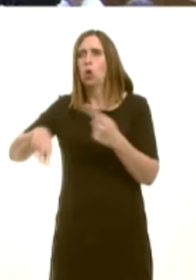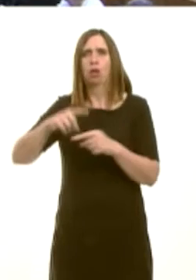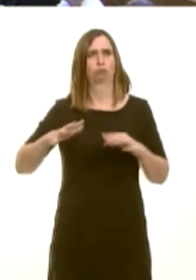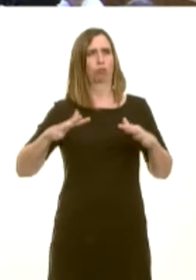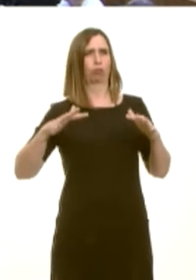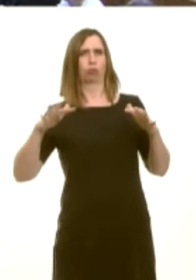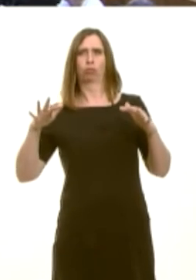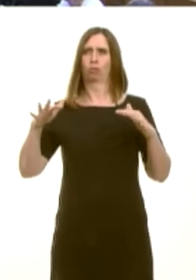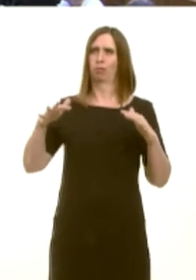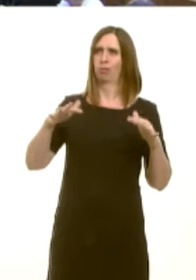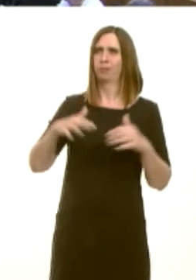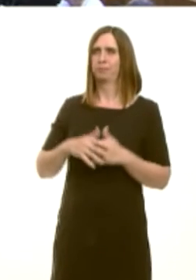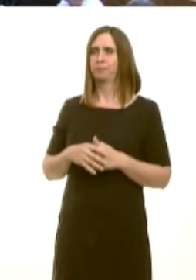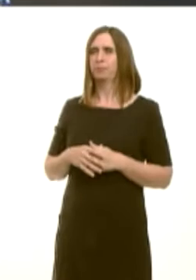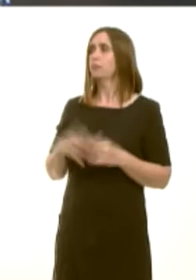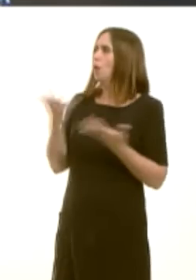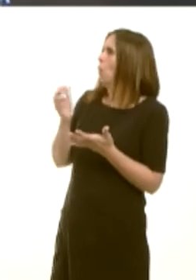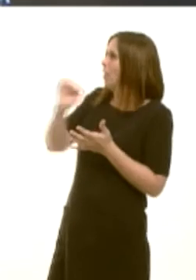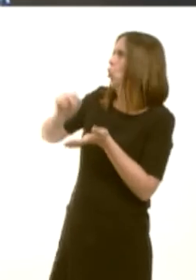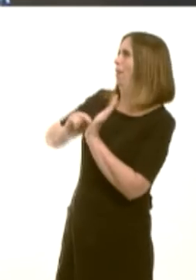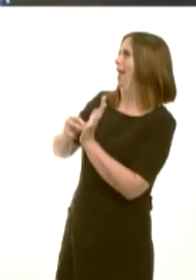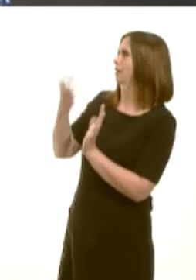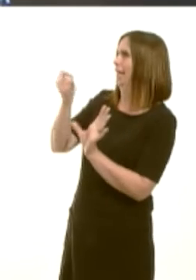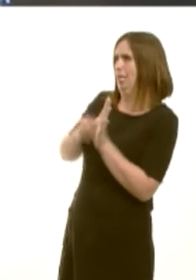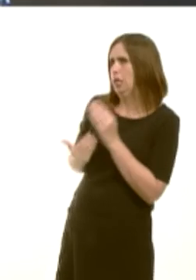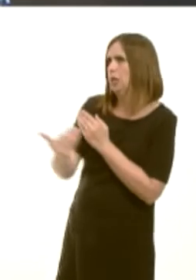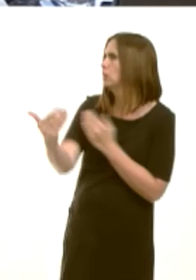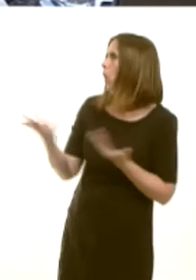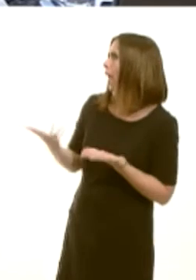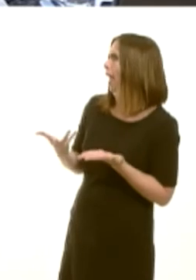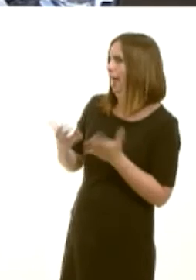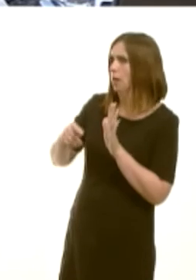Carwyn Jones: Well, I mean, the first thing to doó[Interruption.] The first thing to